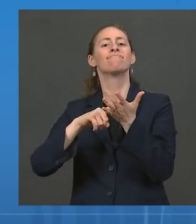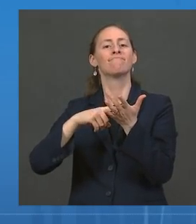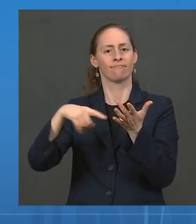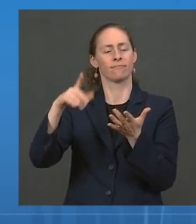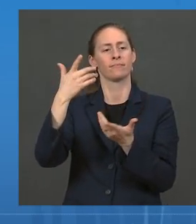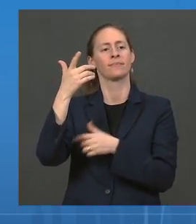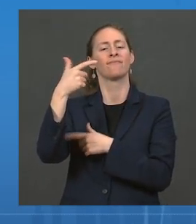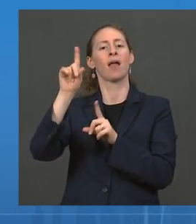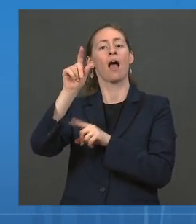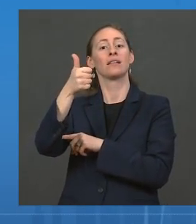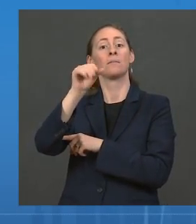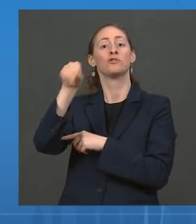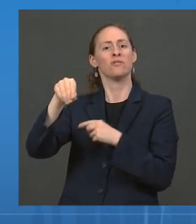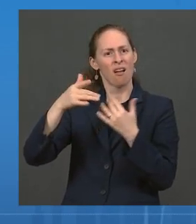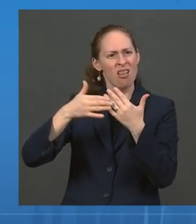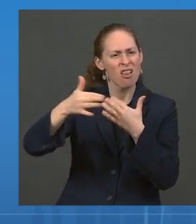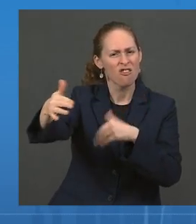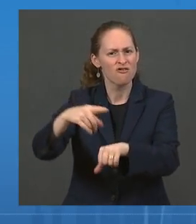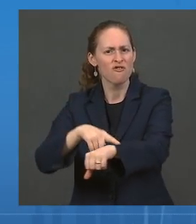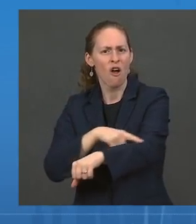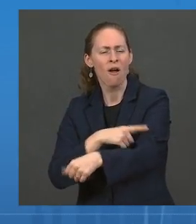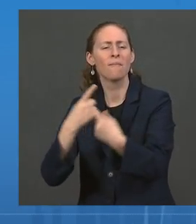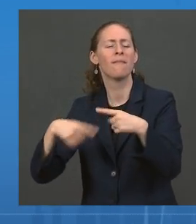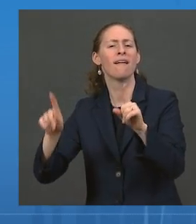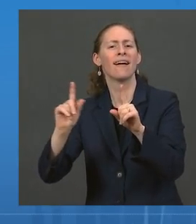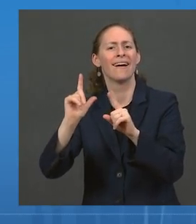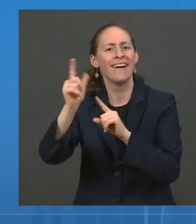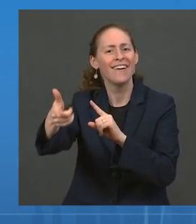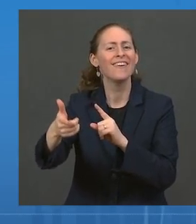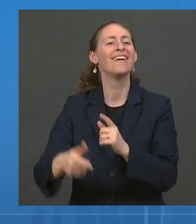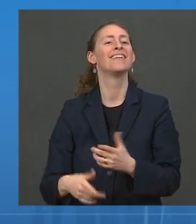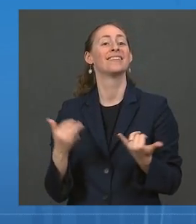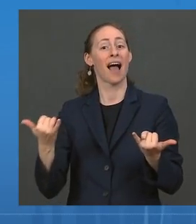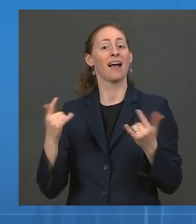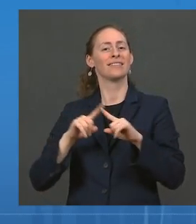And, in fact, the pace of vaccinations for kids has been accelerating.